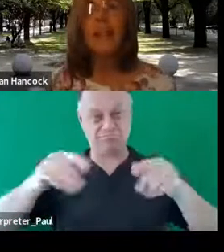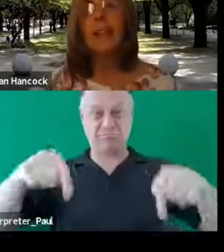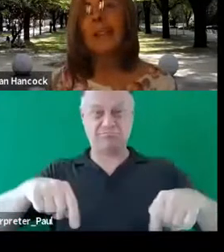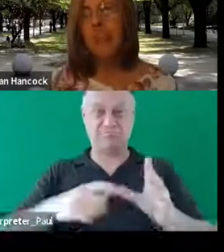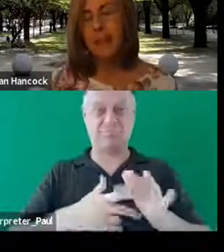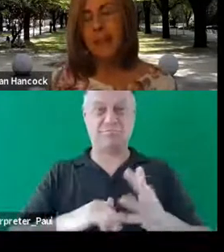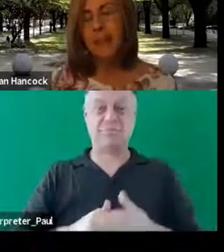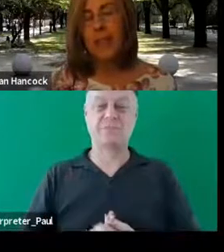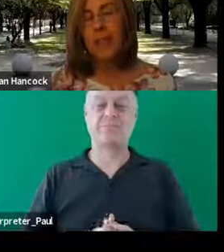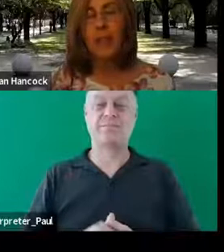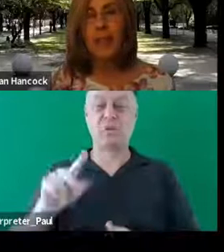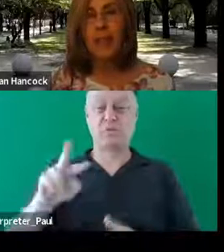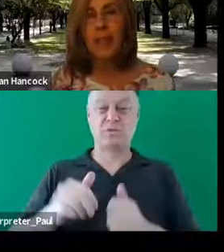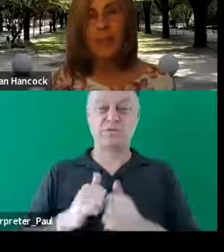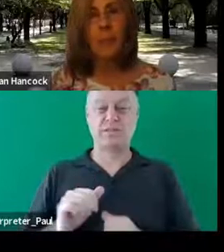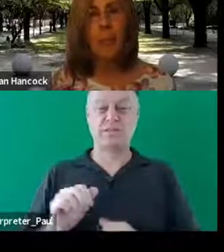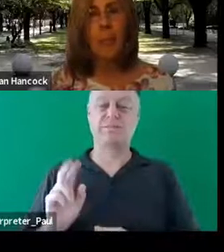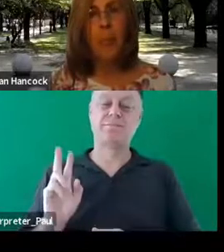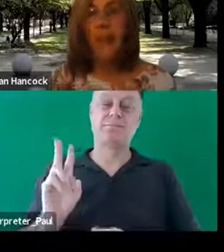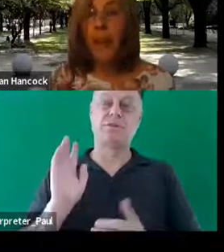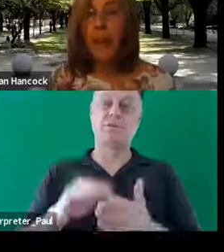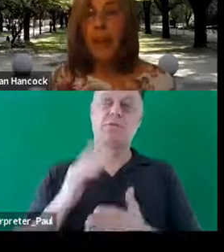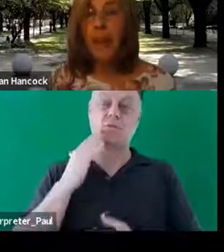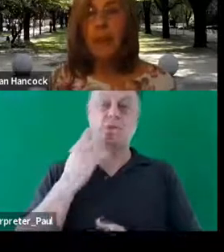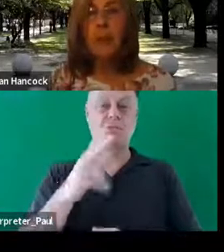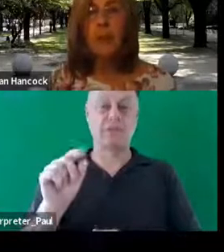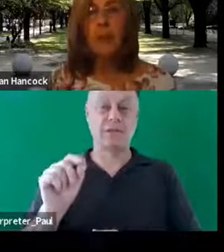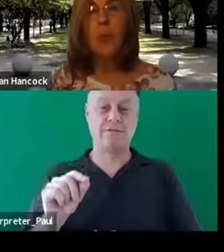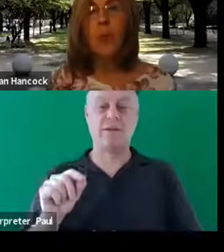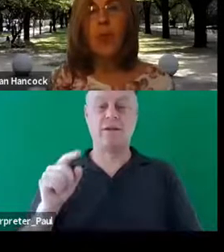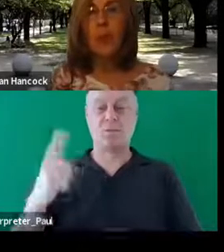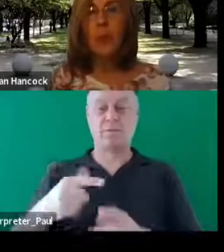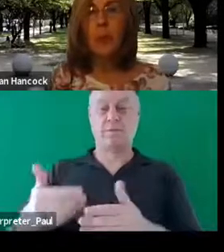at the start of the year in 2011. They had flagged the year before that they would be